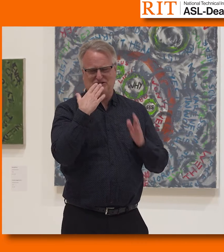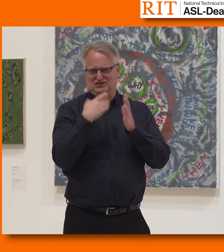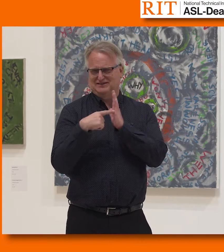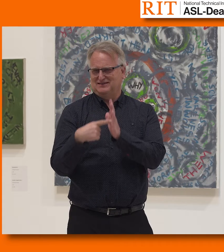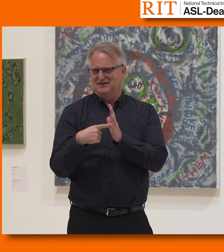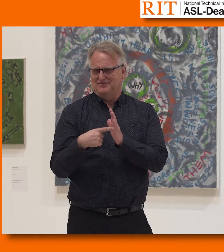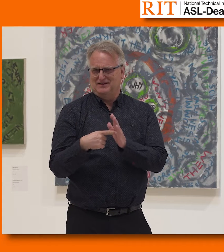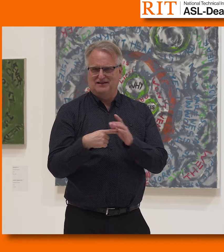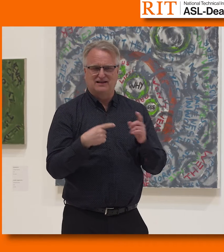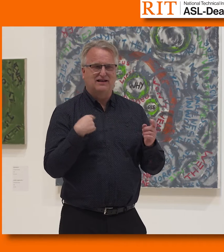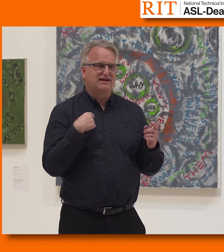and her friends as well.